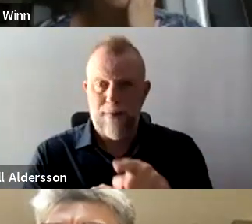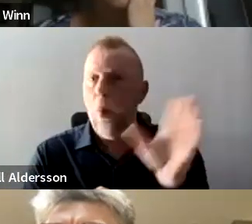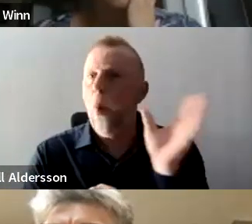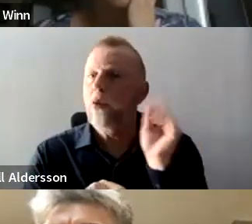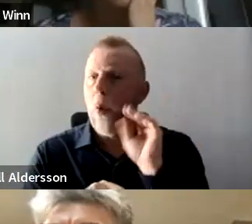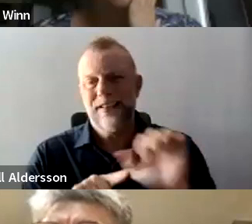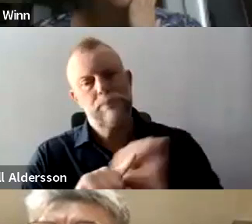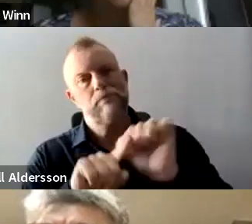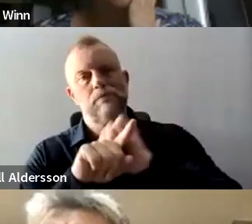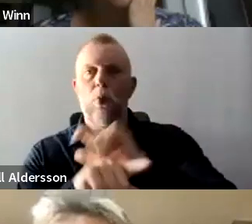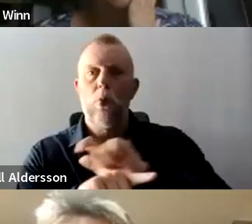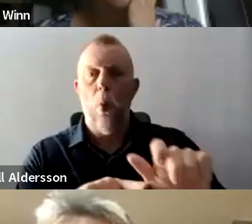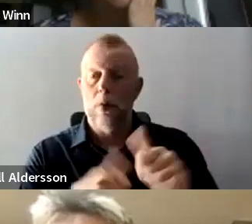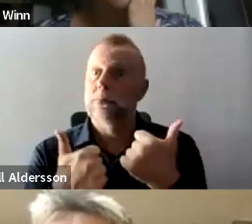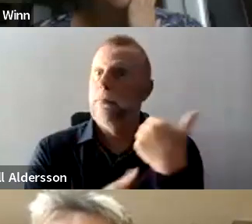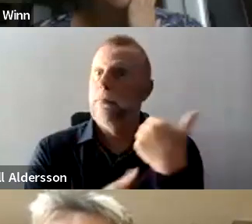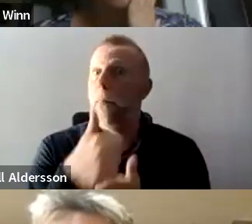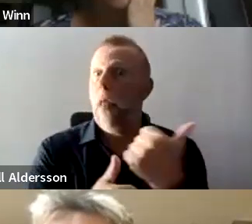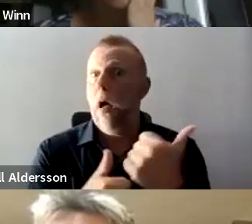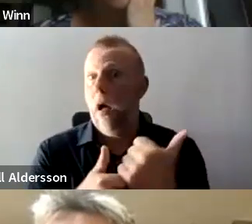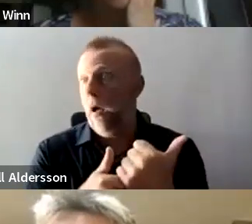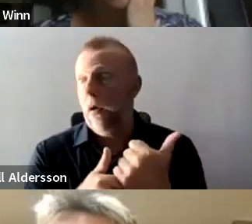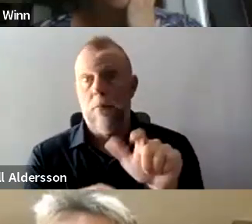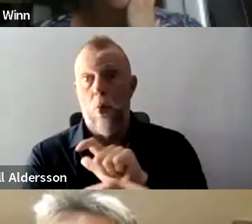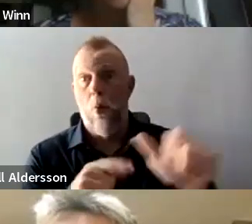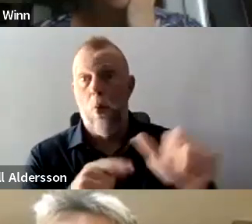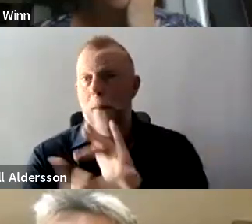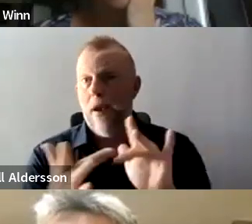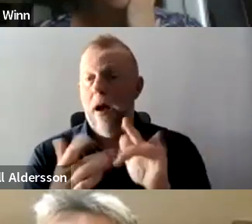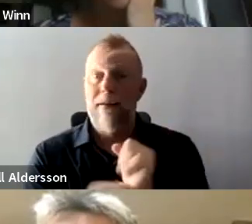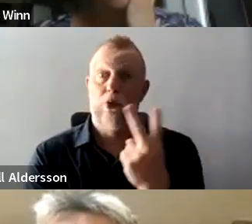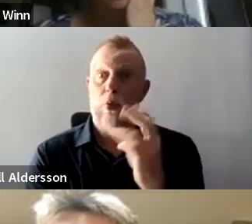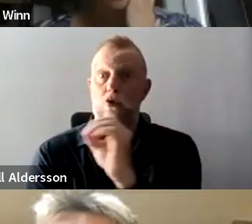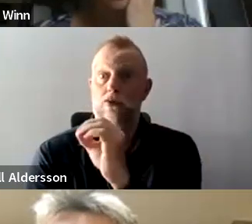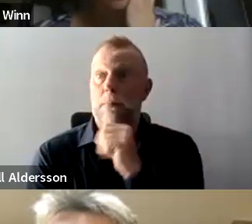It has proved to be a popular webinar with over 200 people in attendance due today.